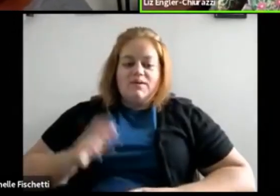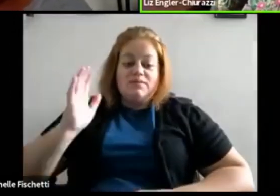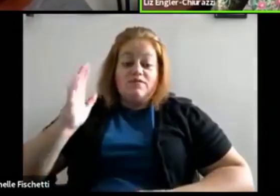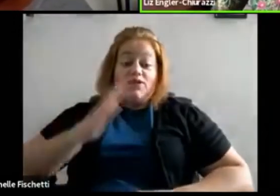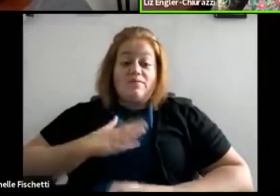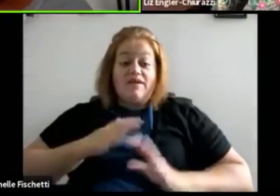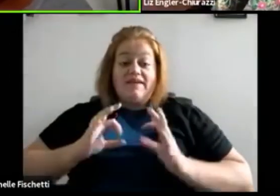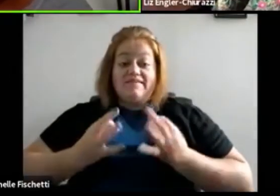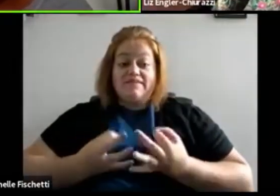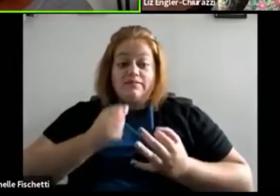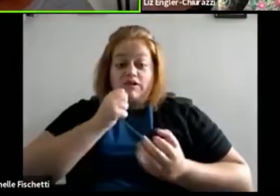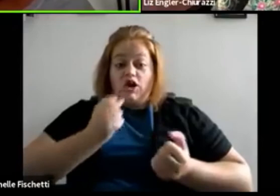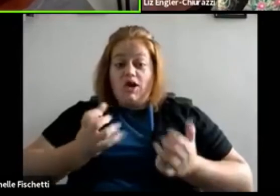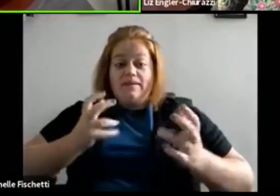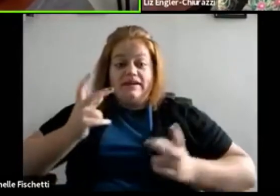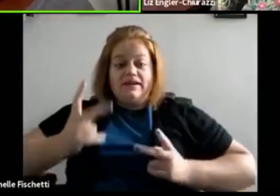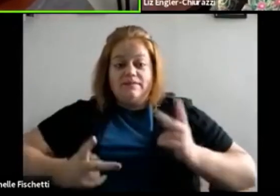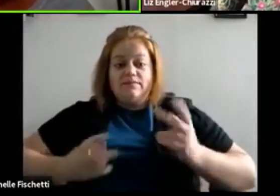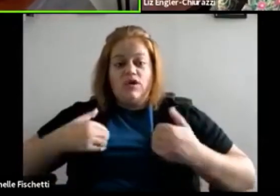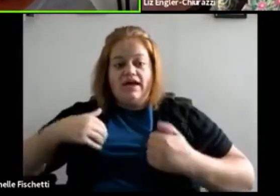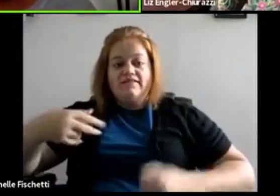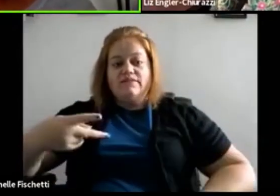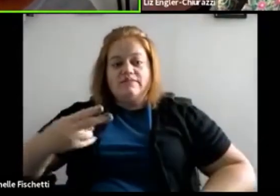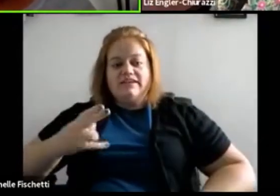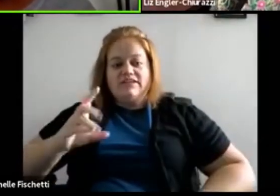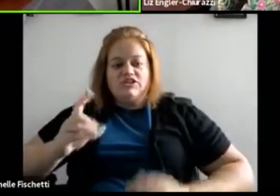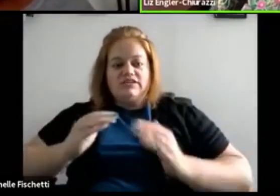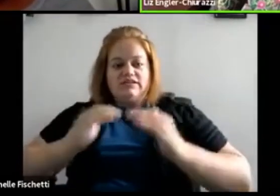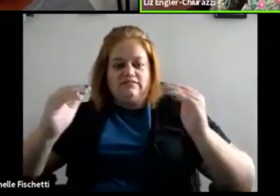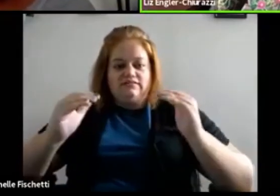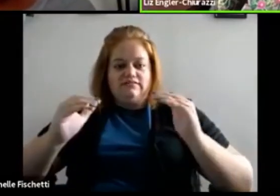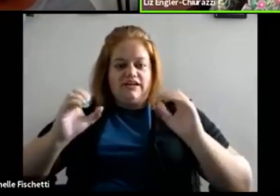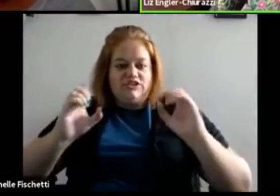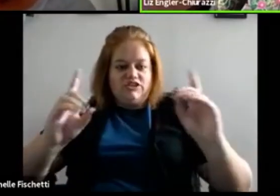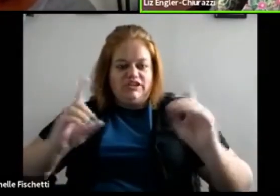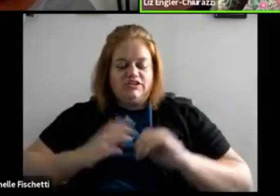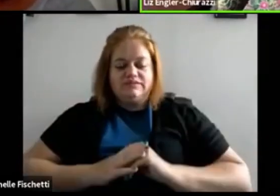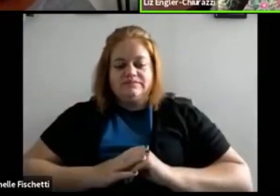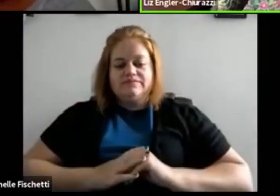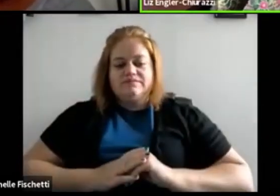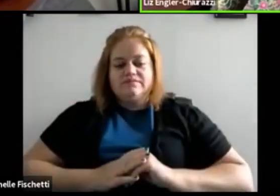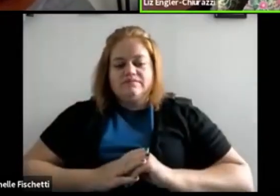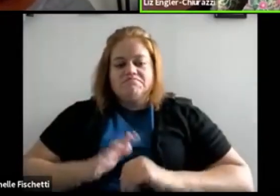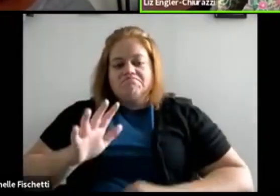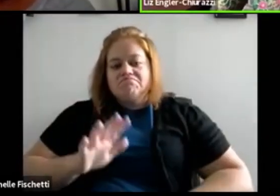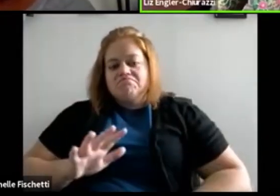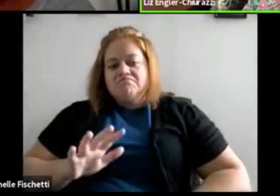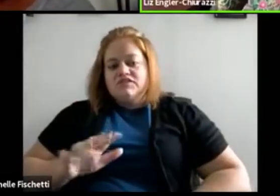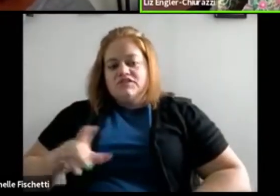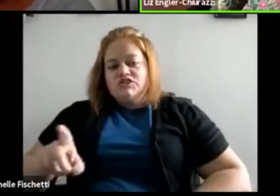achieved a doctorate level education. And then when she was about five, she wanted